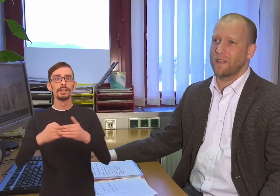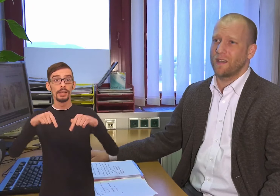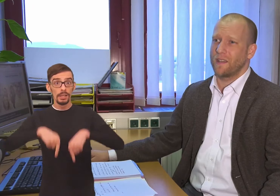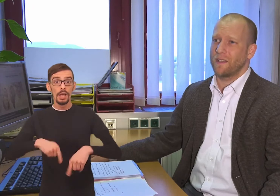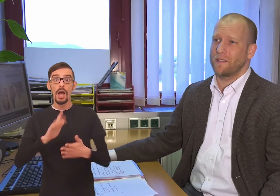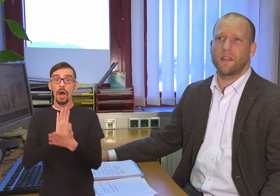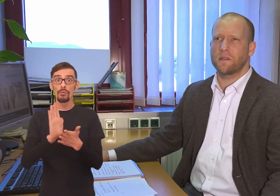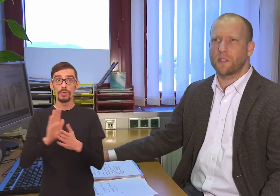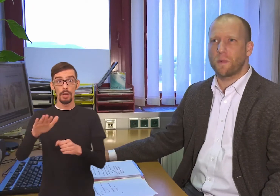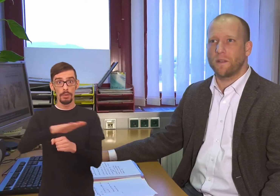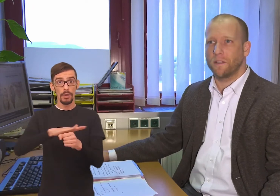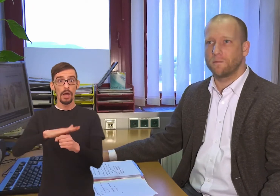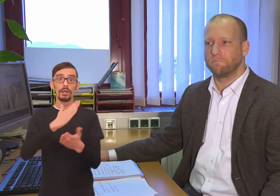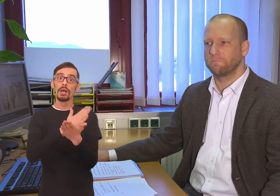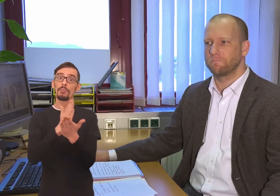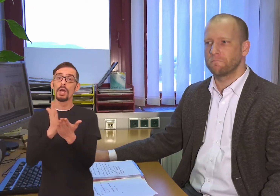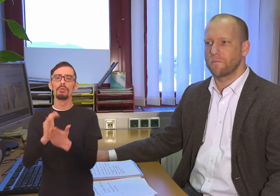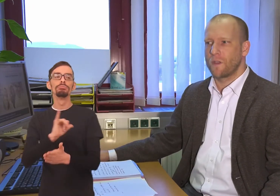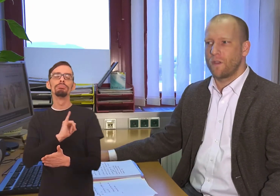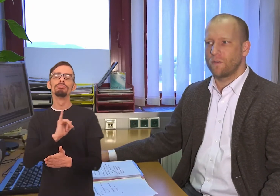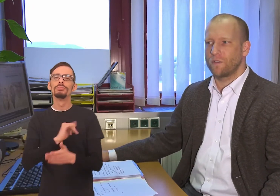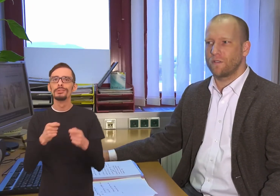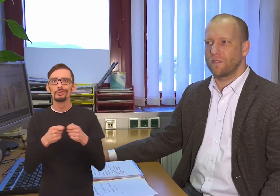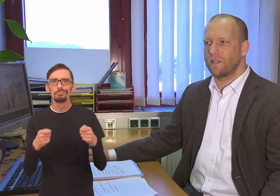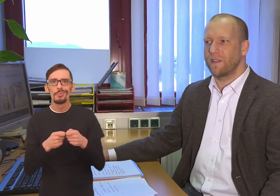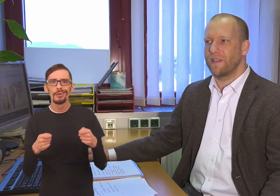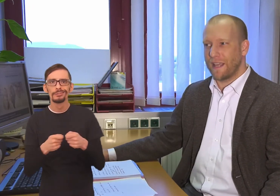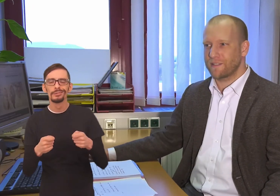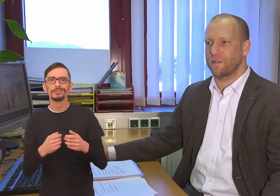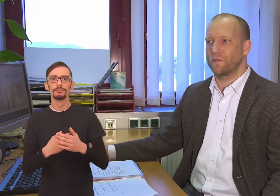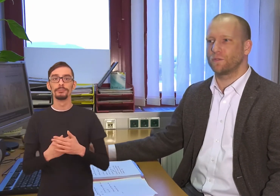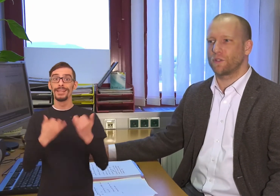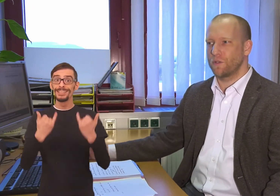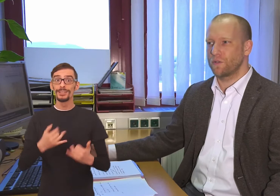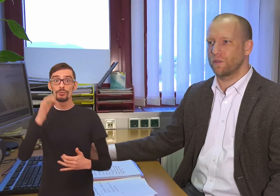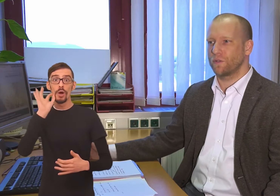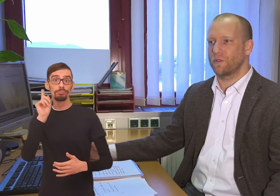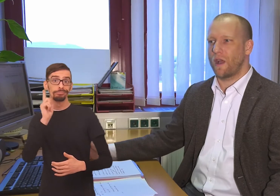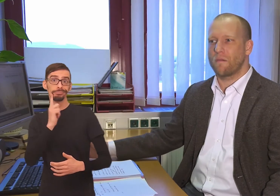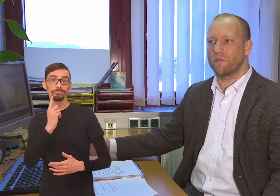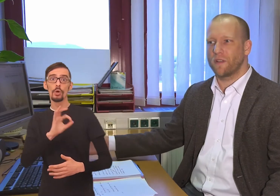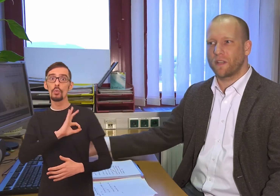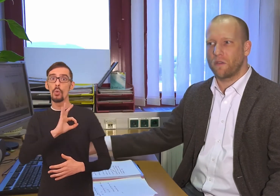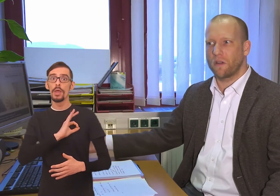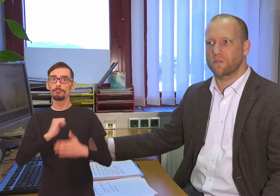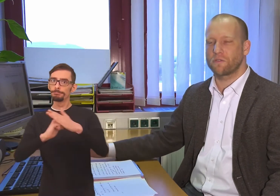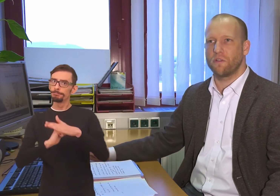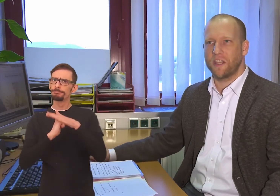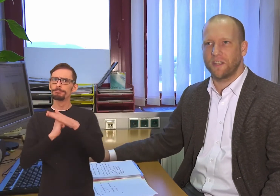The tasks, covered by this department, are very exciting. To be supported by a Deaf colleague